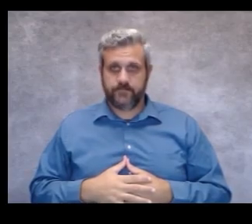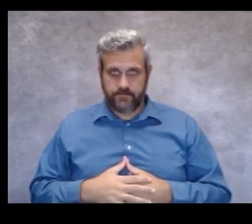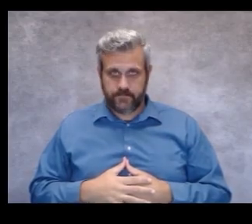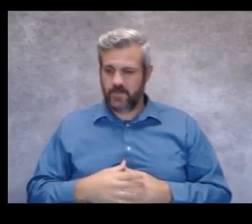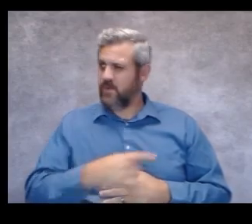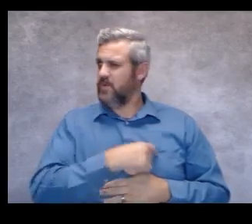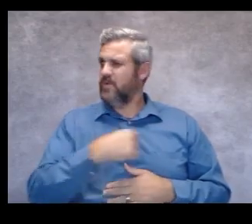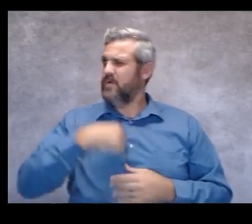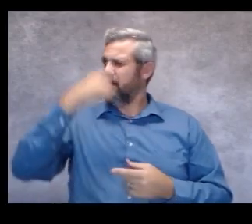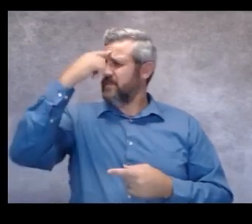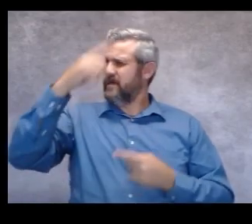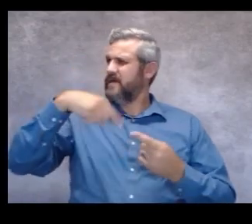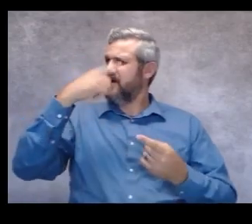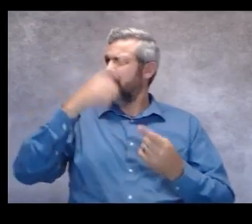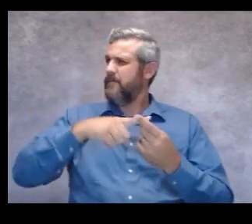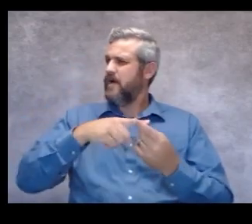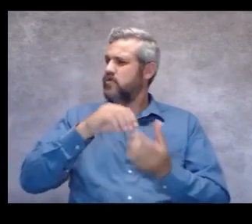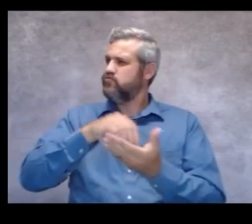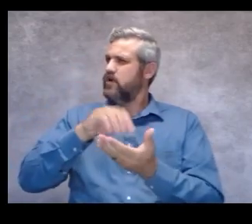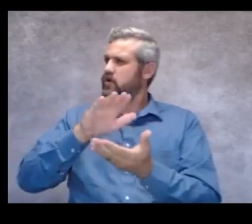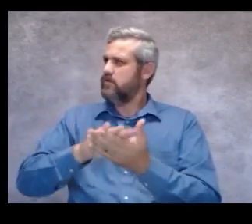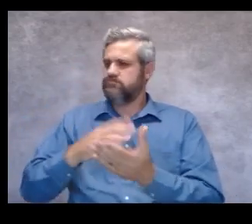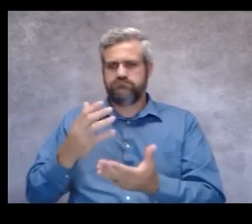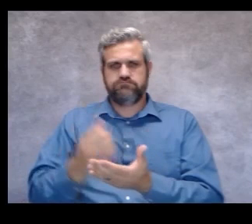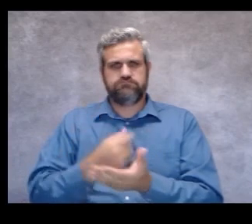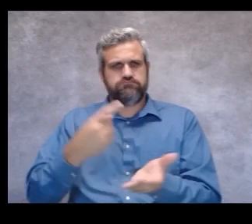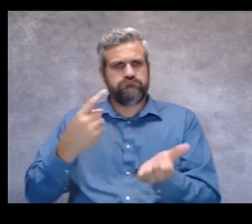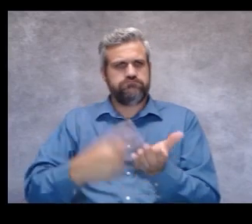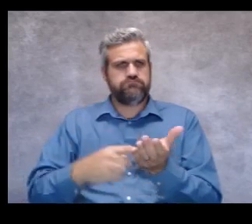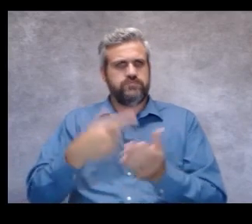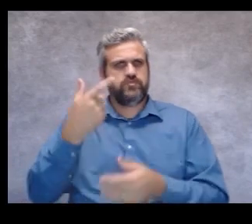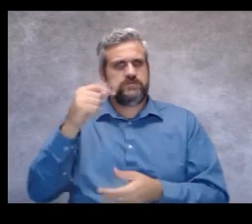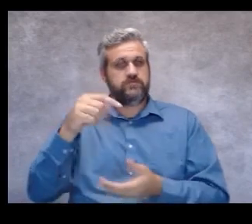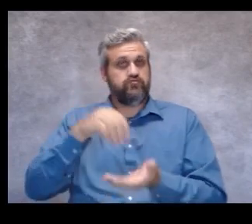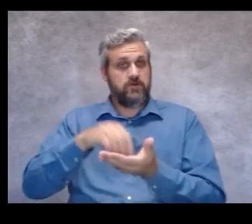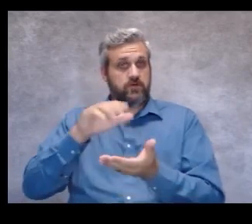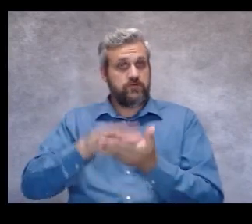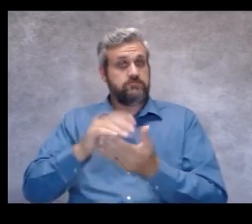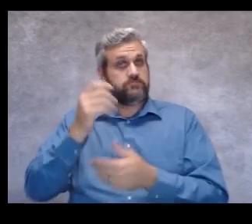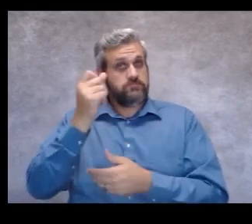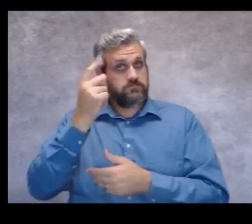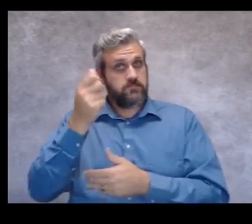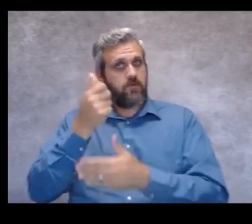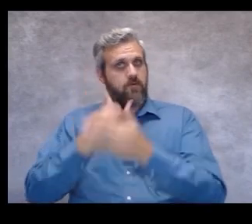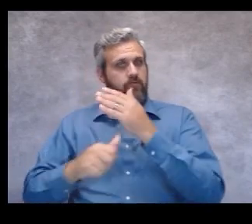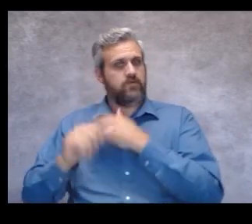as we think about records, let's talk about GT records and infinite campus.